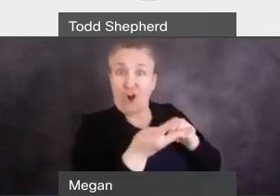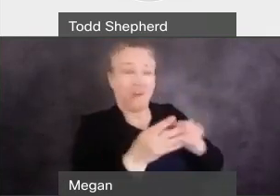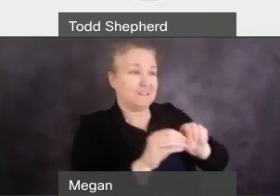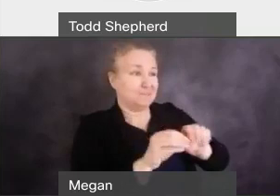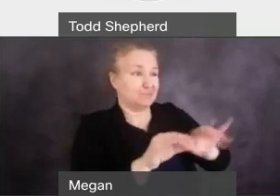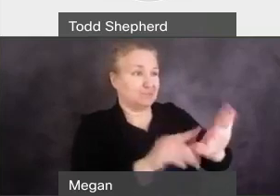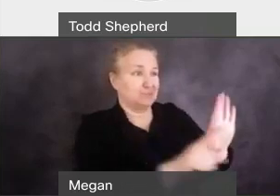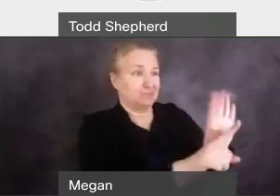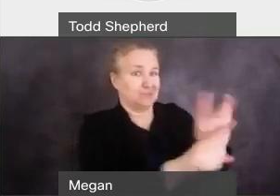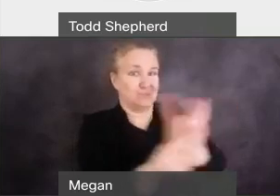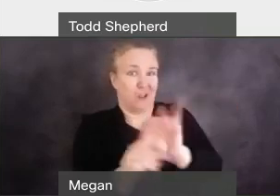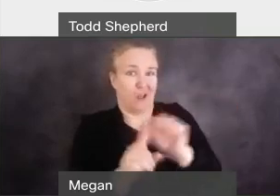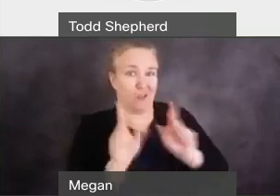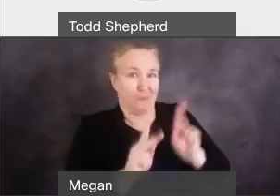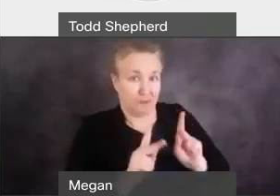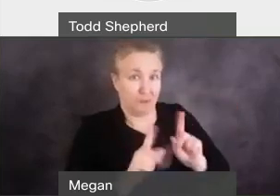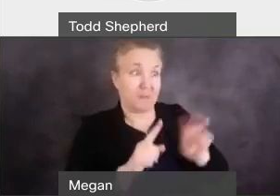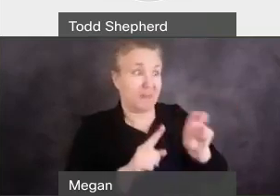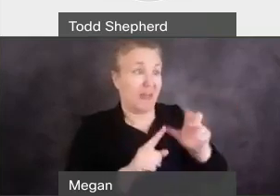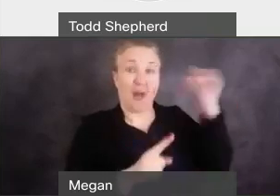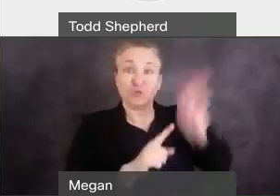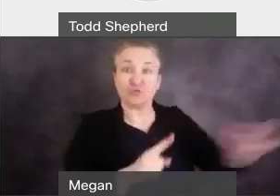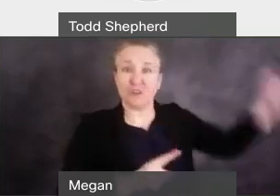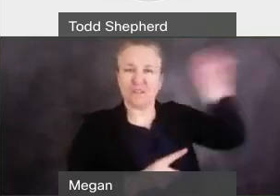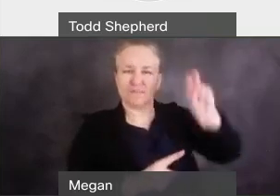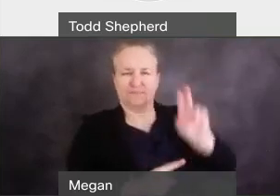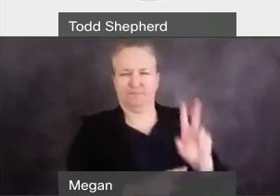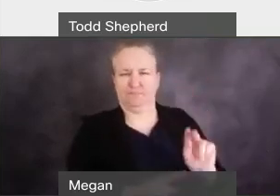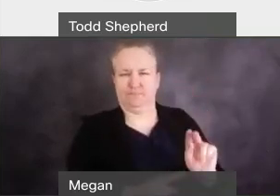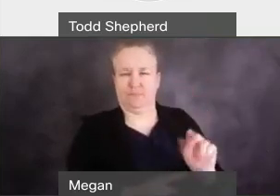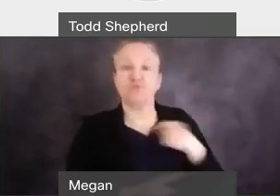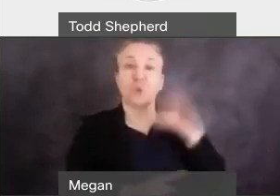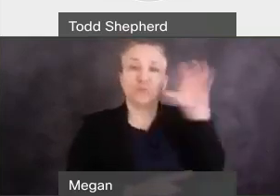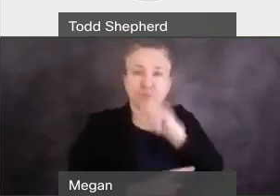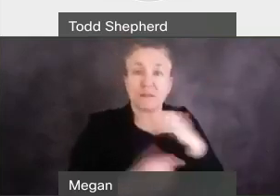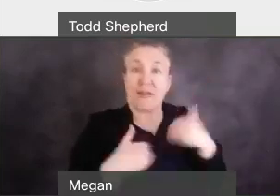So, you know, presumably, it's here but we have not gotten any additional official notification.